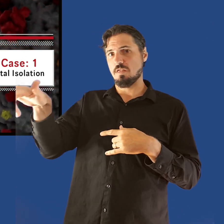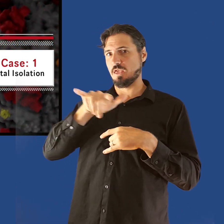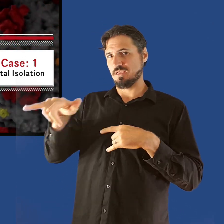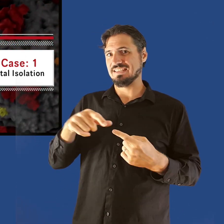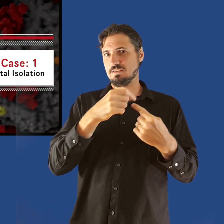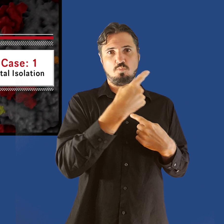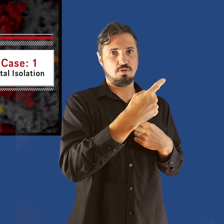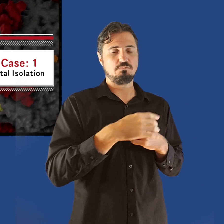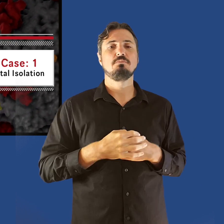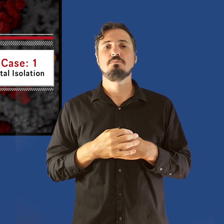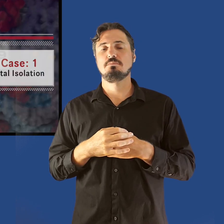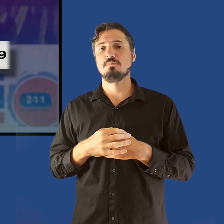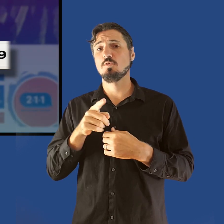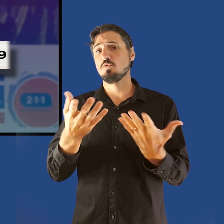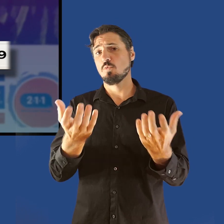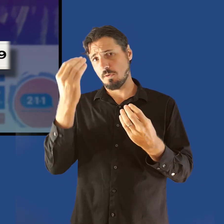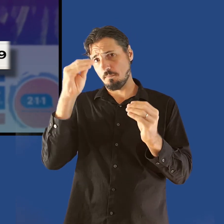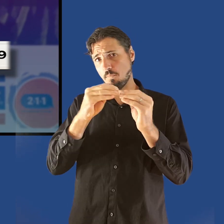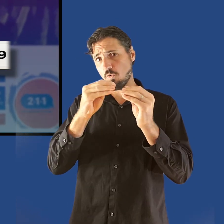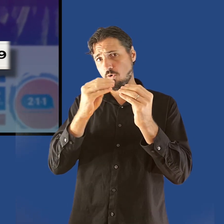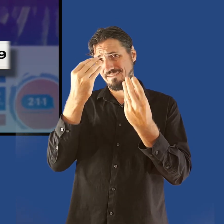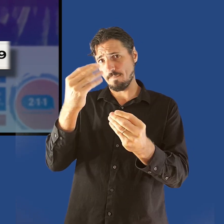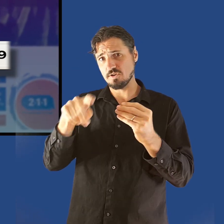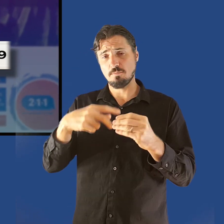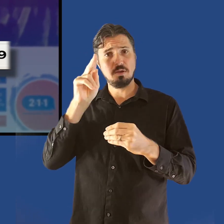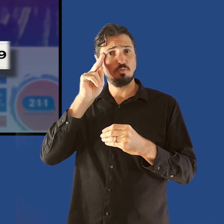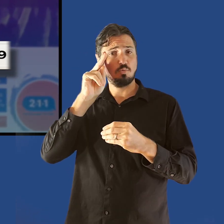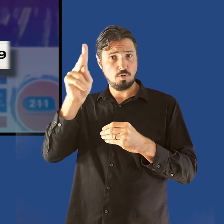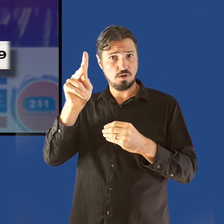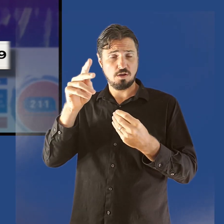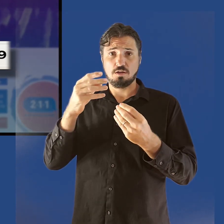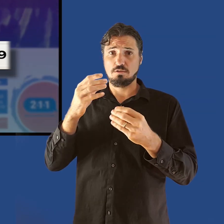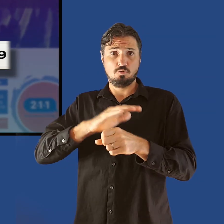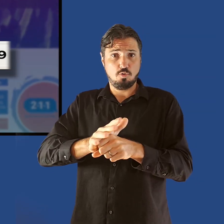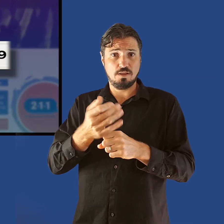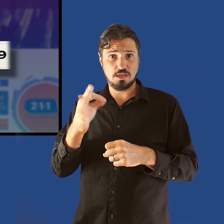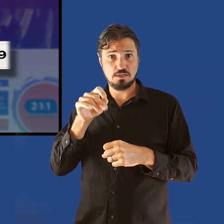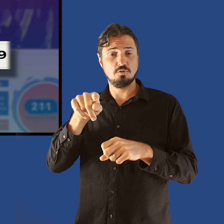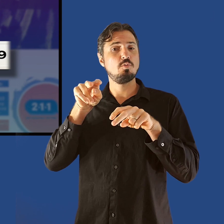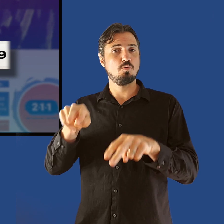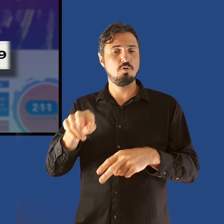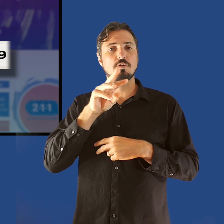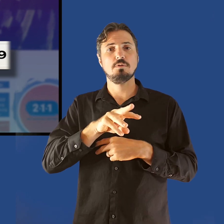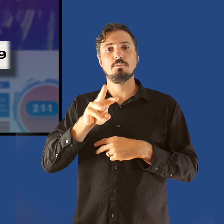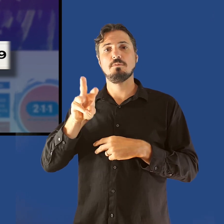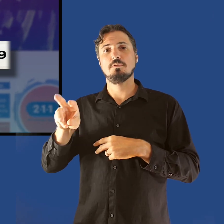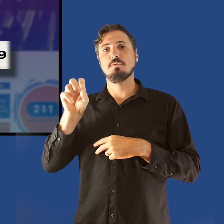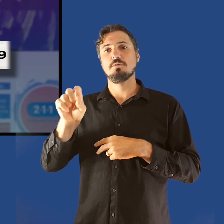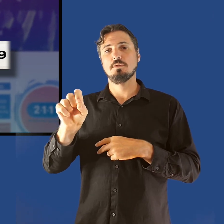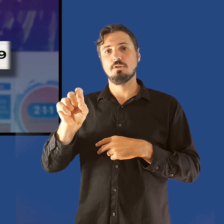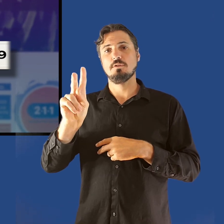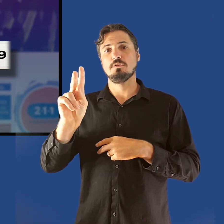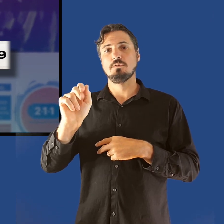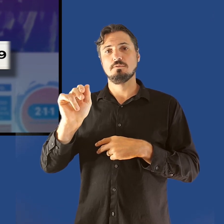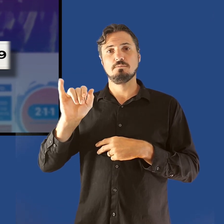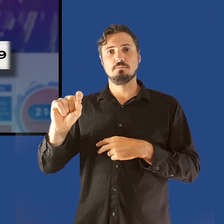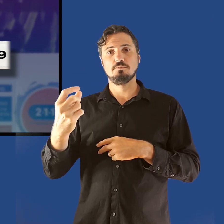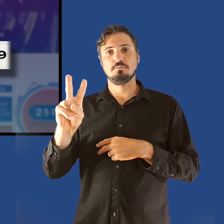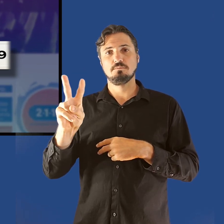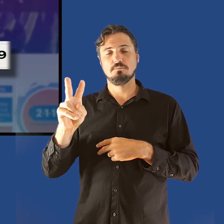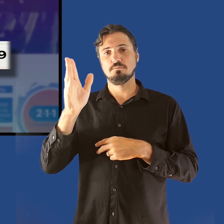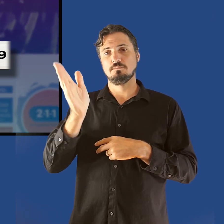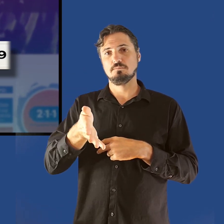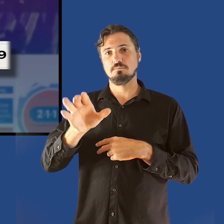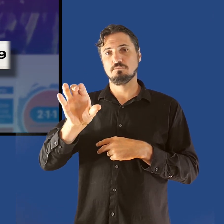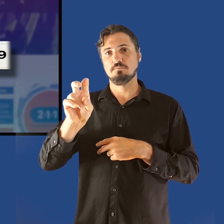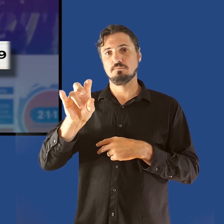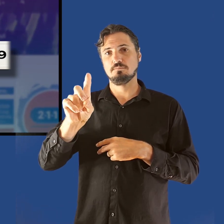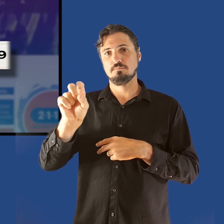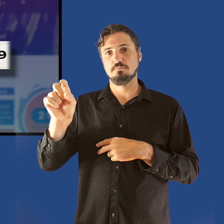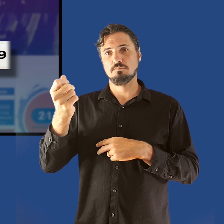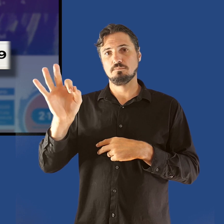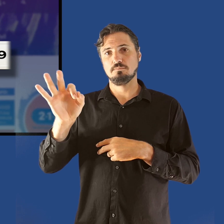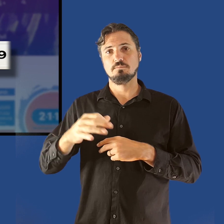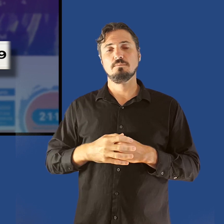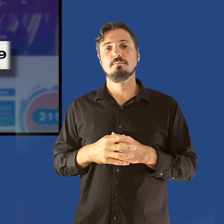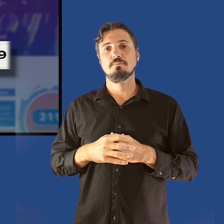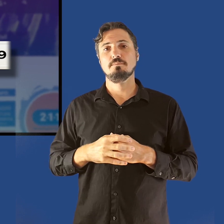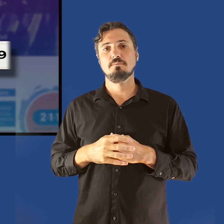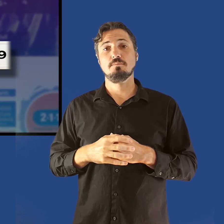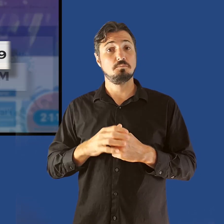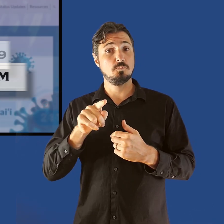Kaua‘i’s tally of cases and other information on COVID-19 can be found on the Kaua‘i Emergency Management Agency or KEMA site at www.kauai.gov/COVID-19.